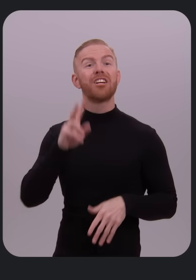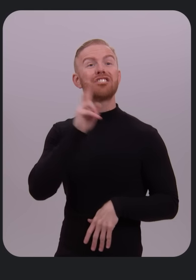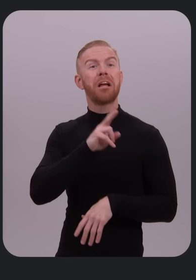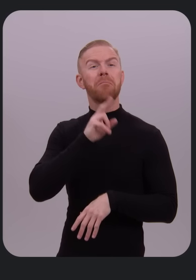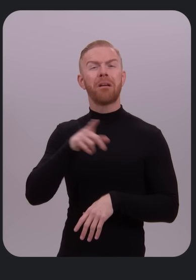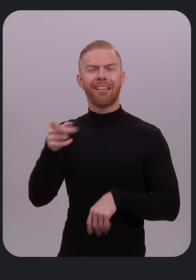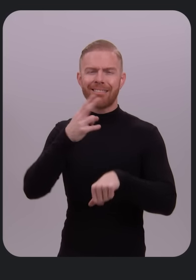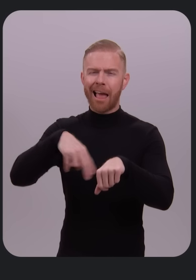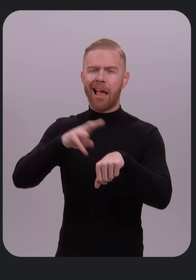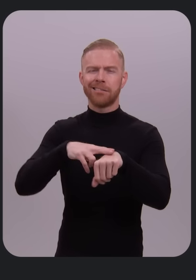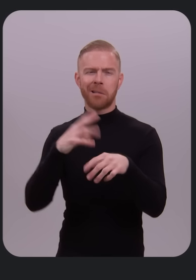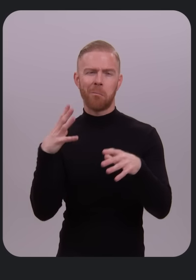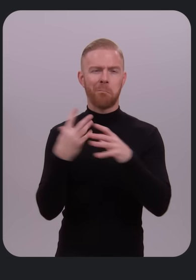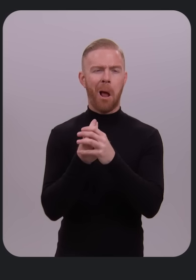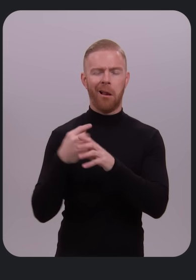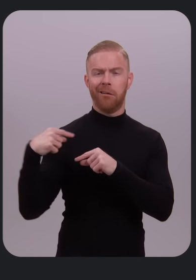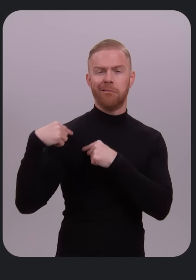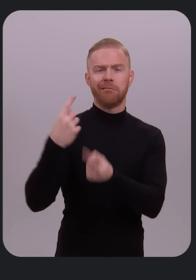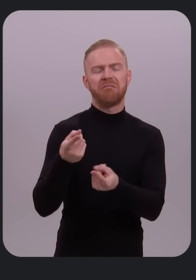from the start, it's no surprise that it also